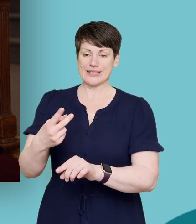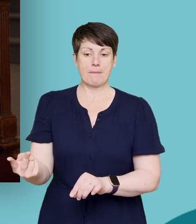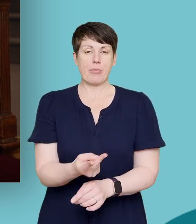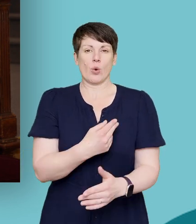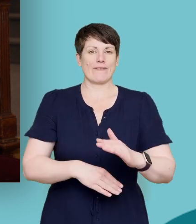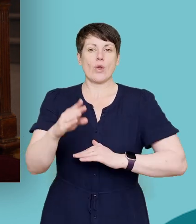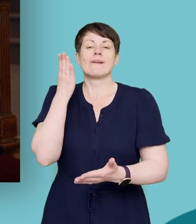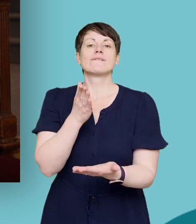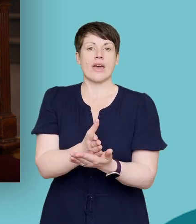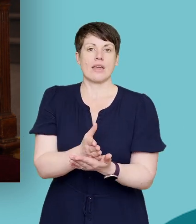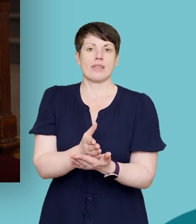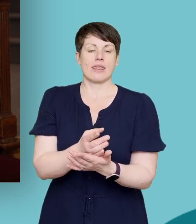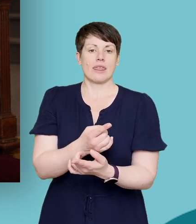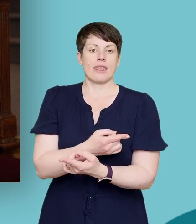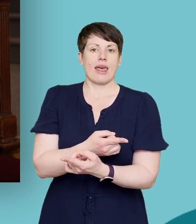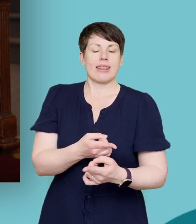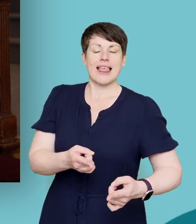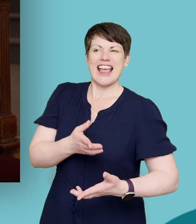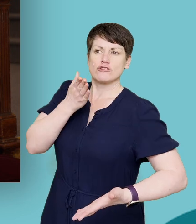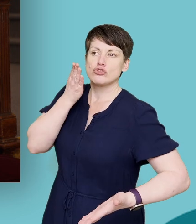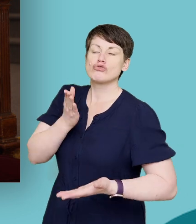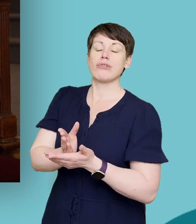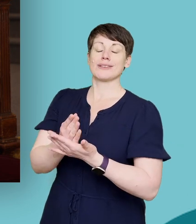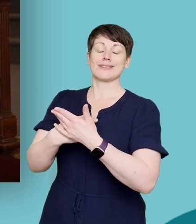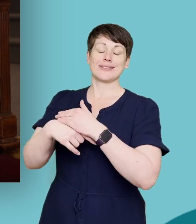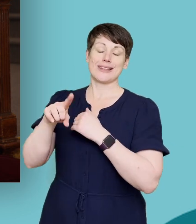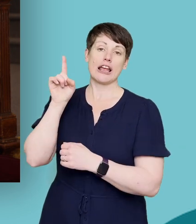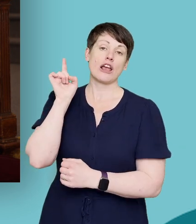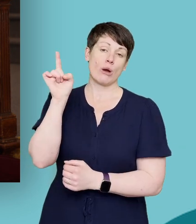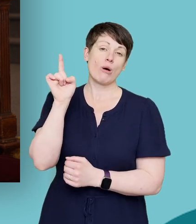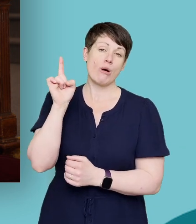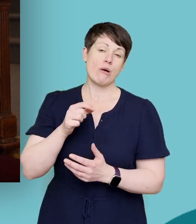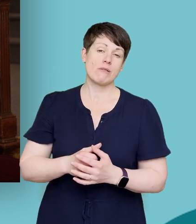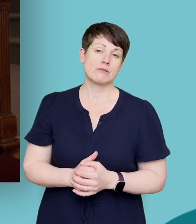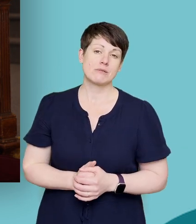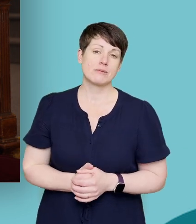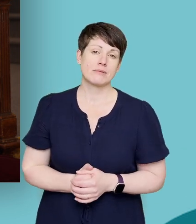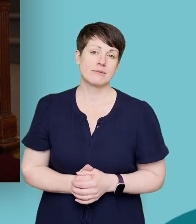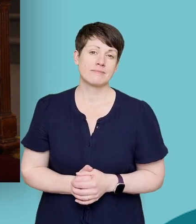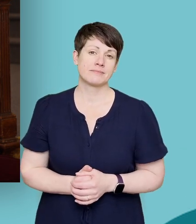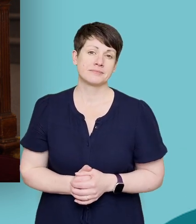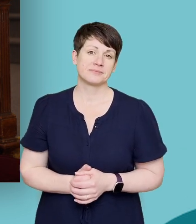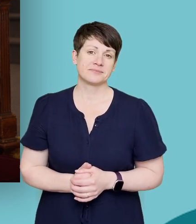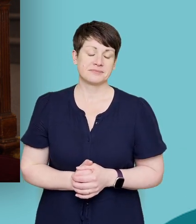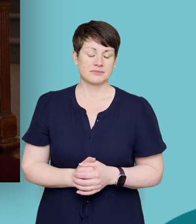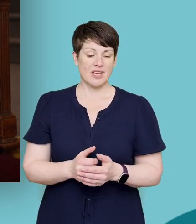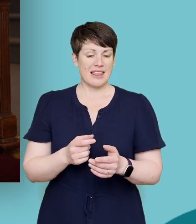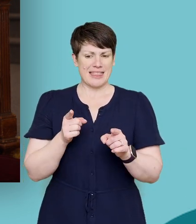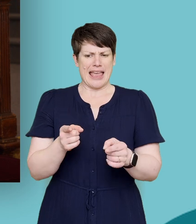And one that trusts what He has shown you, O man, what is